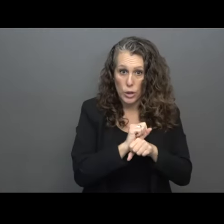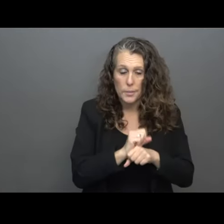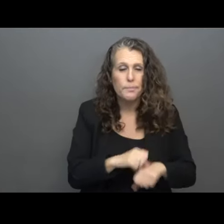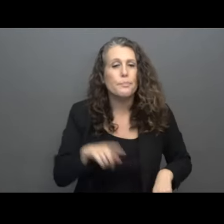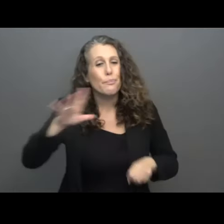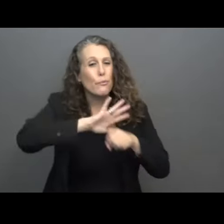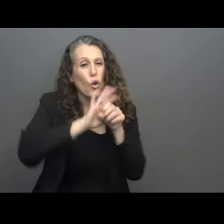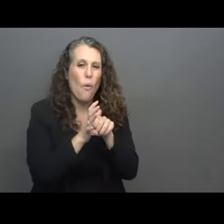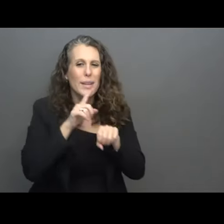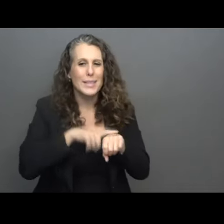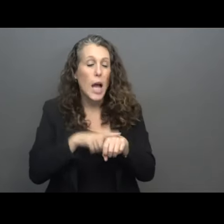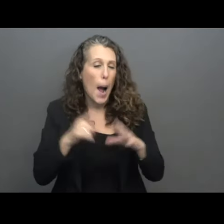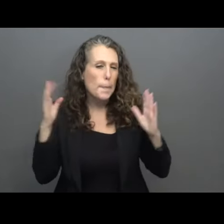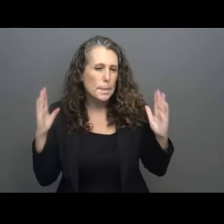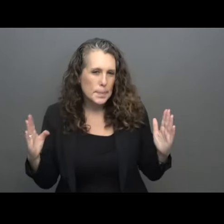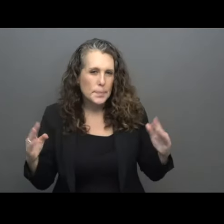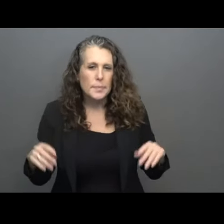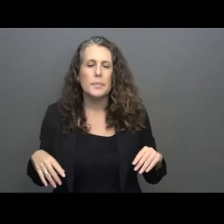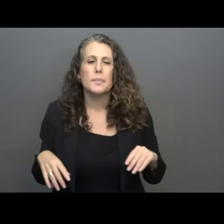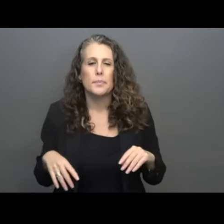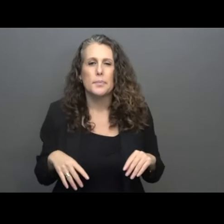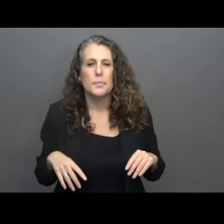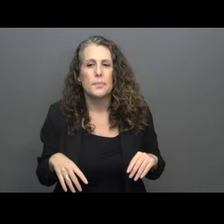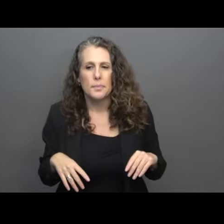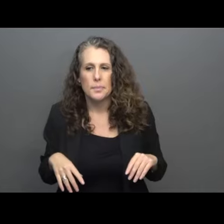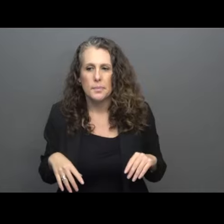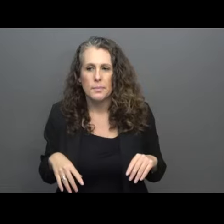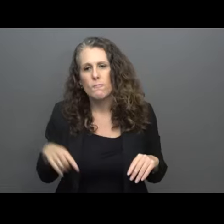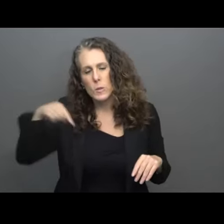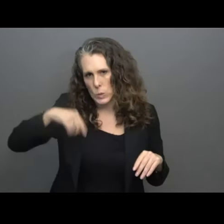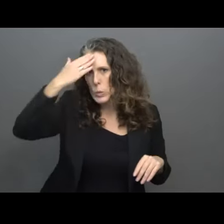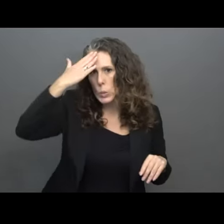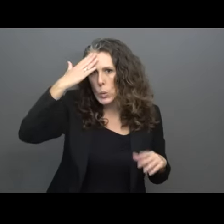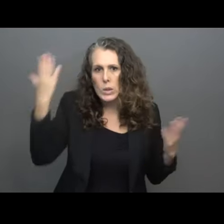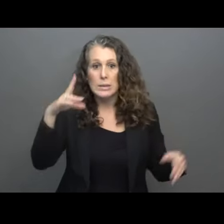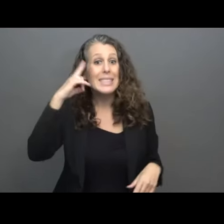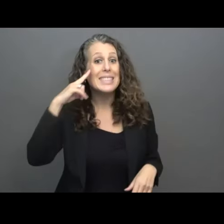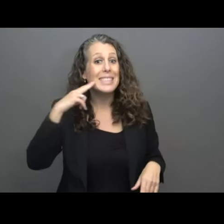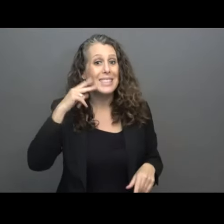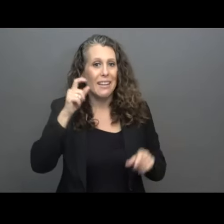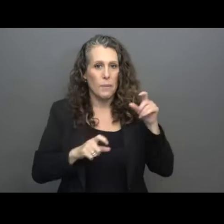realized that there was the issue of deaf people not being in isolation and limited